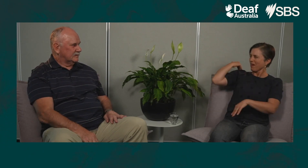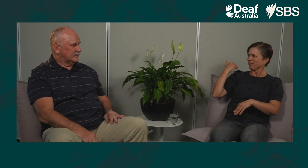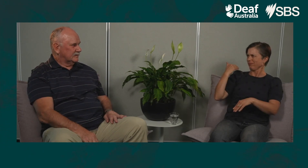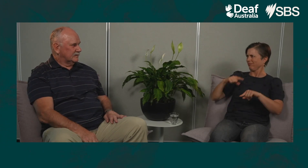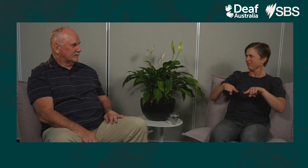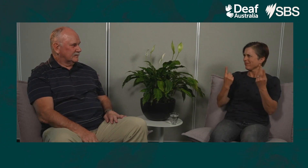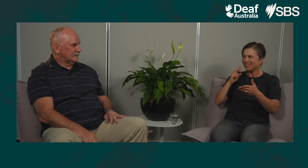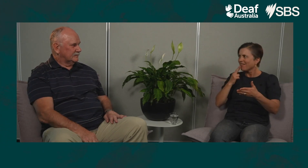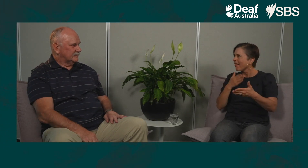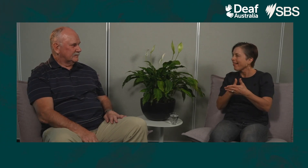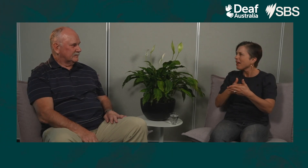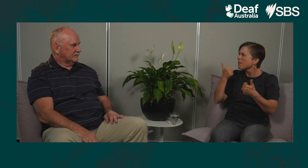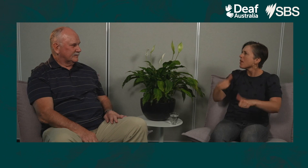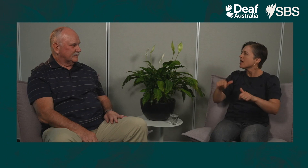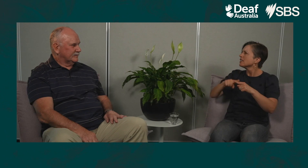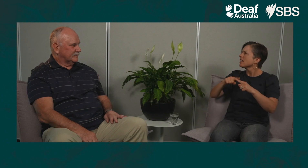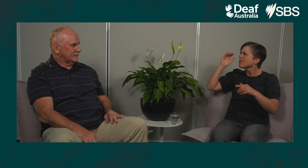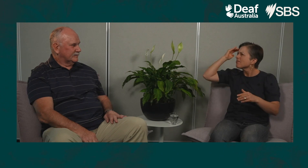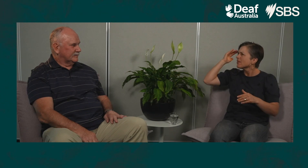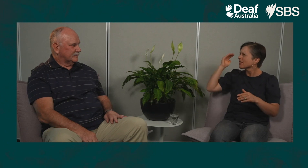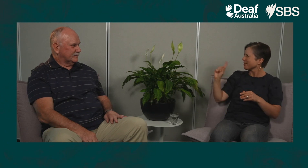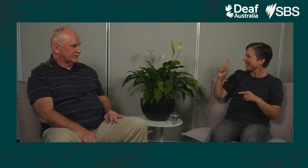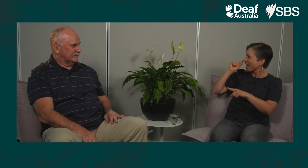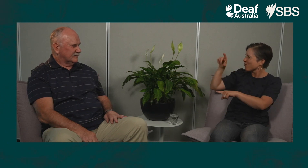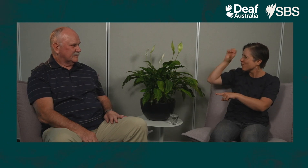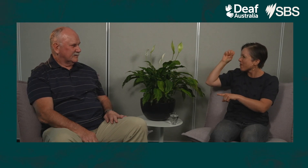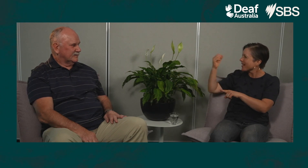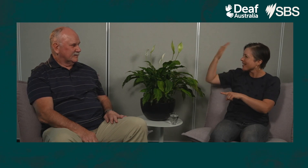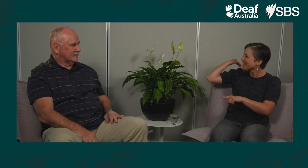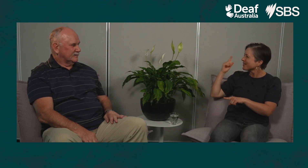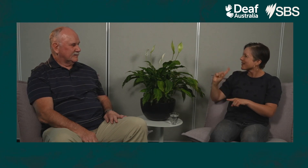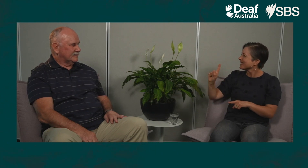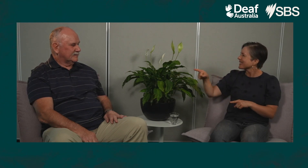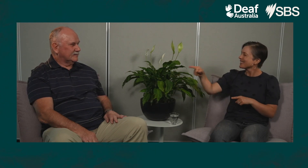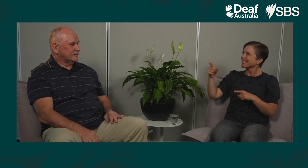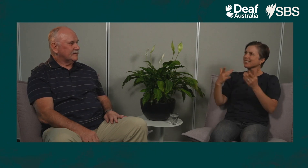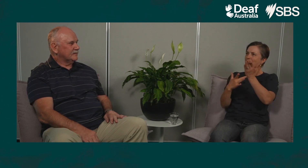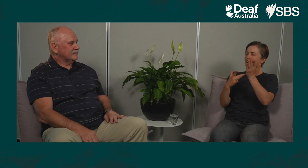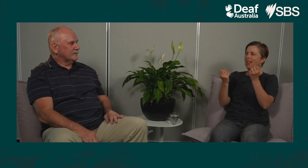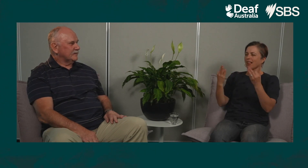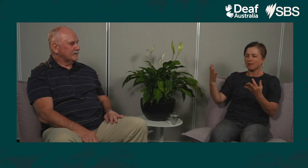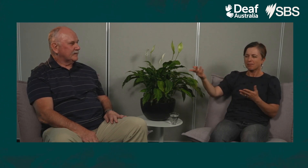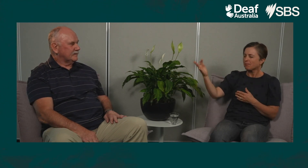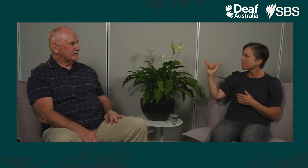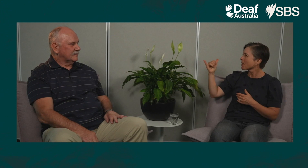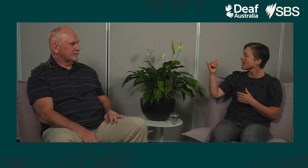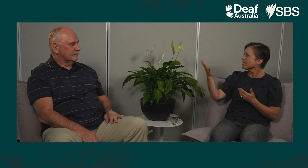Back then, it was really different. Lack of tech meant more barriers for us but more resilience.